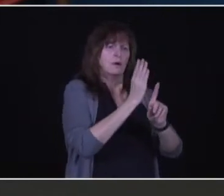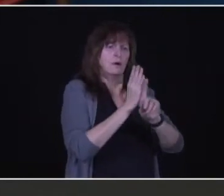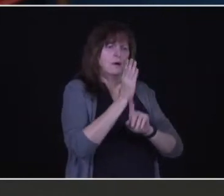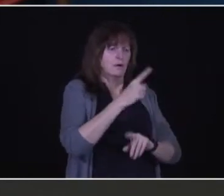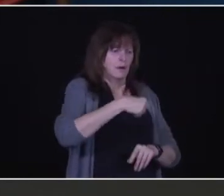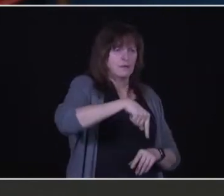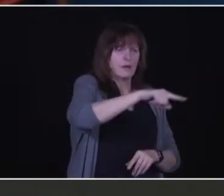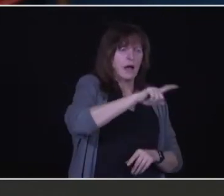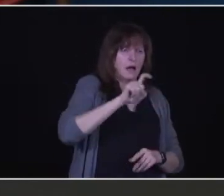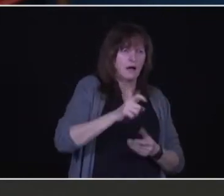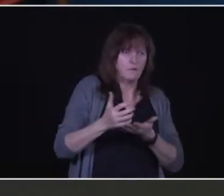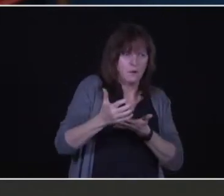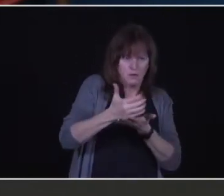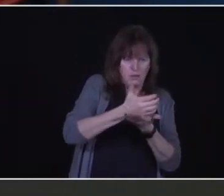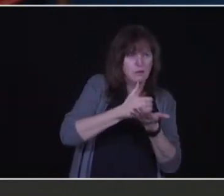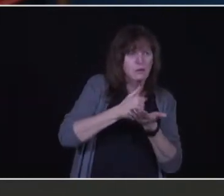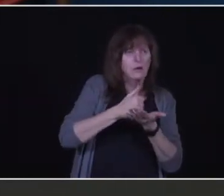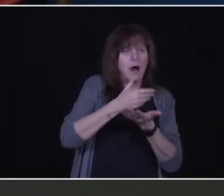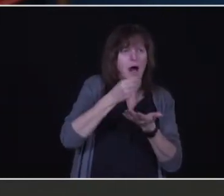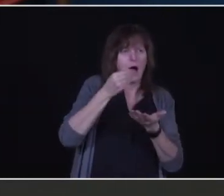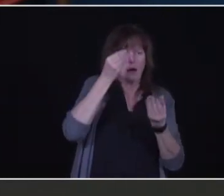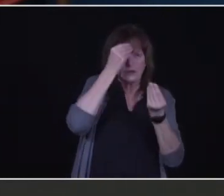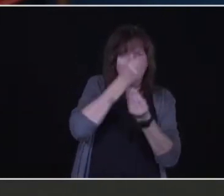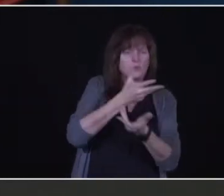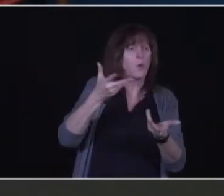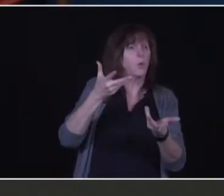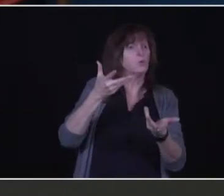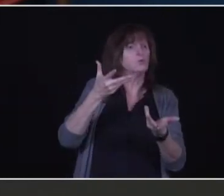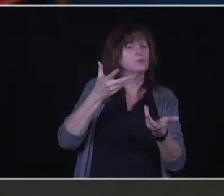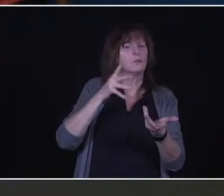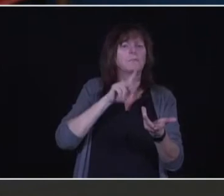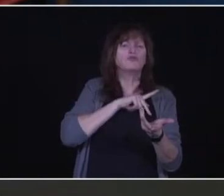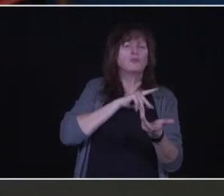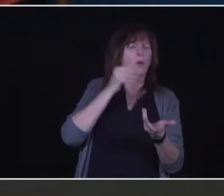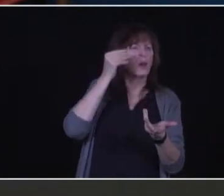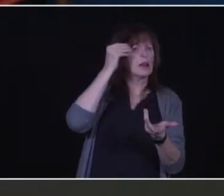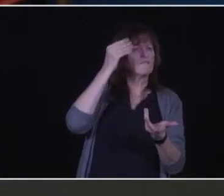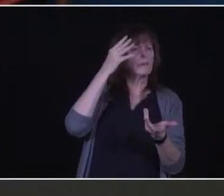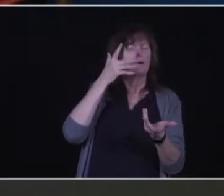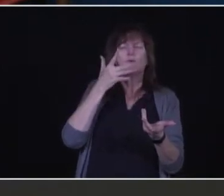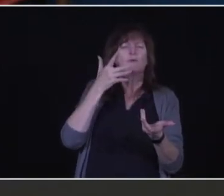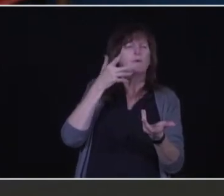What information are you hoping these businesses disclose and how will the government use it? Well,